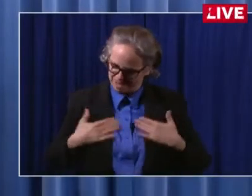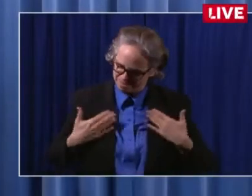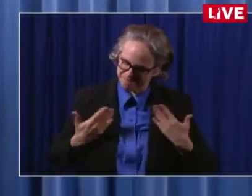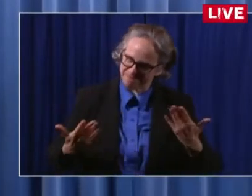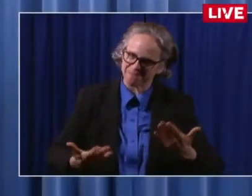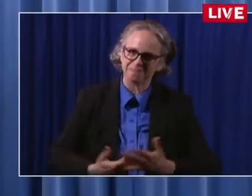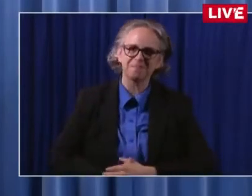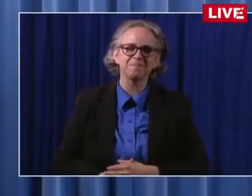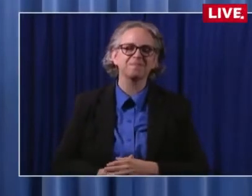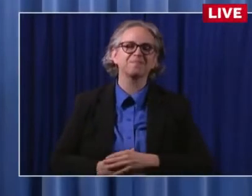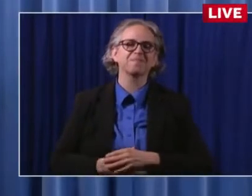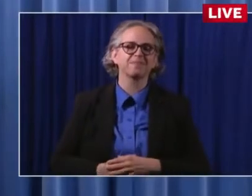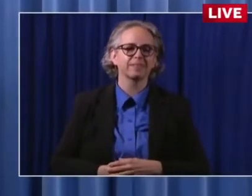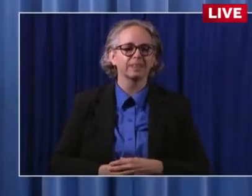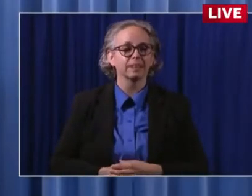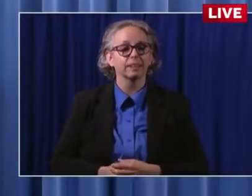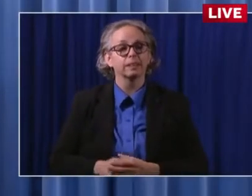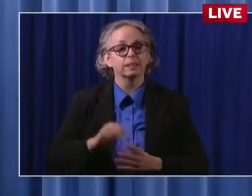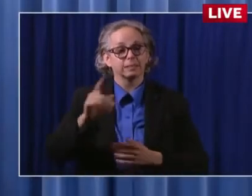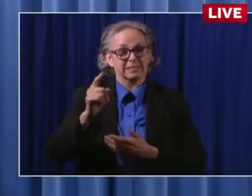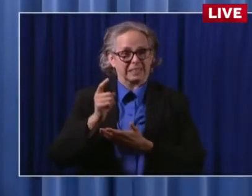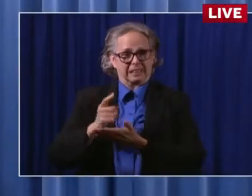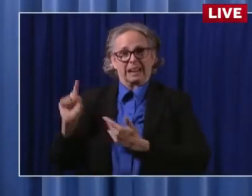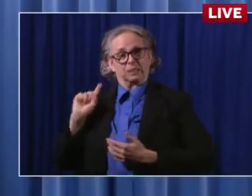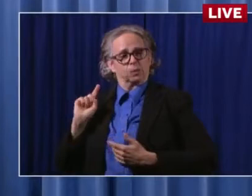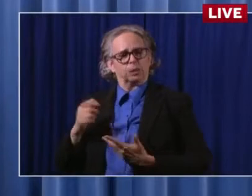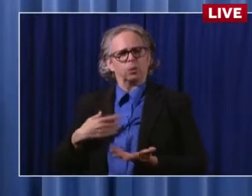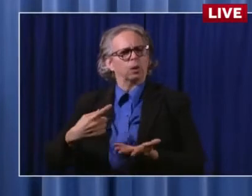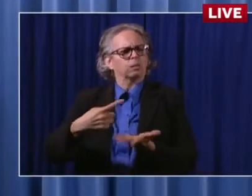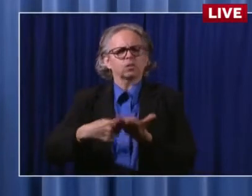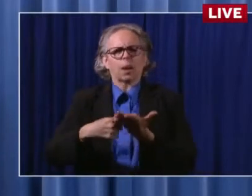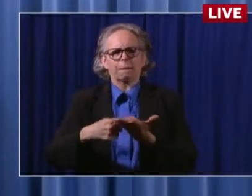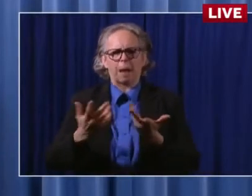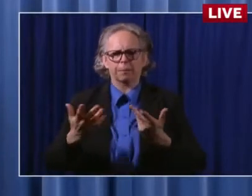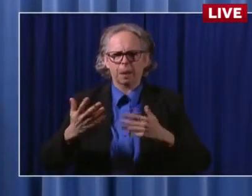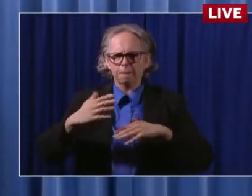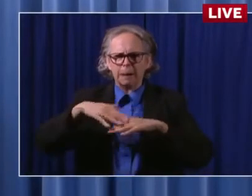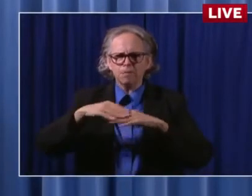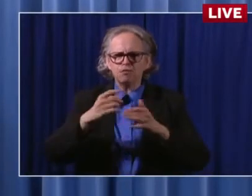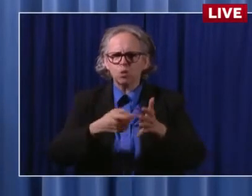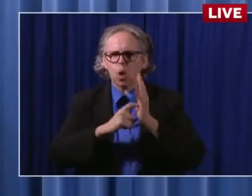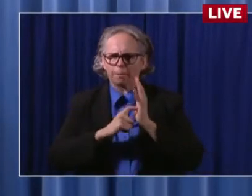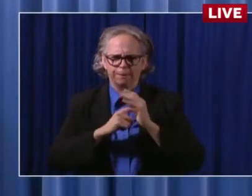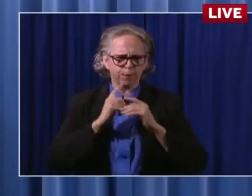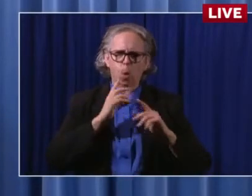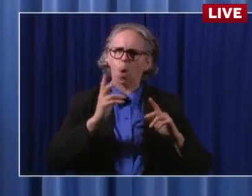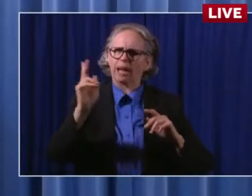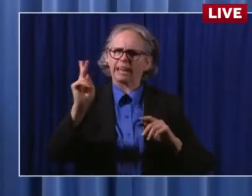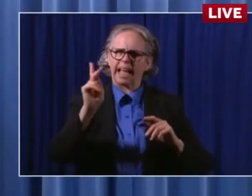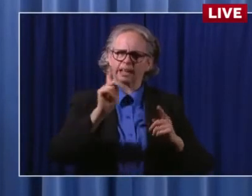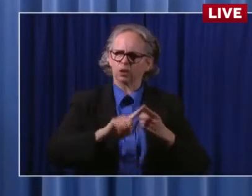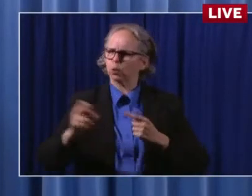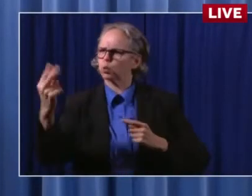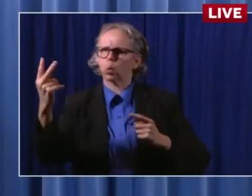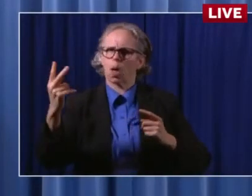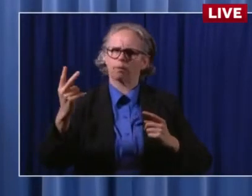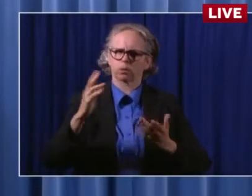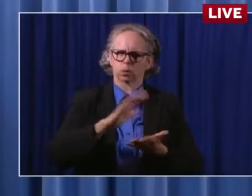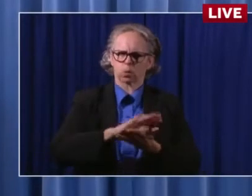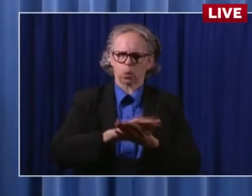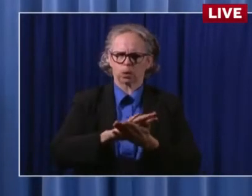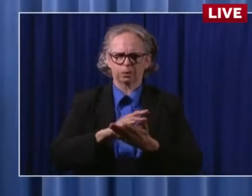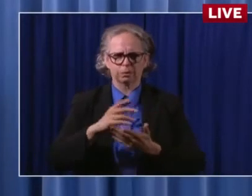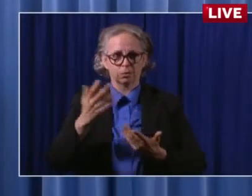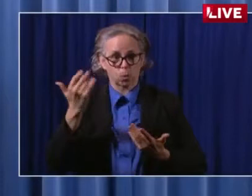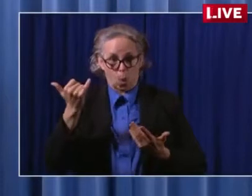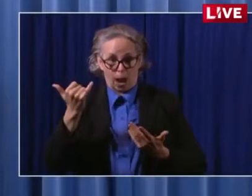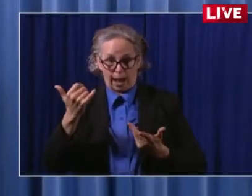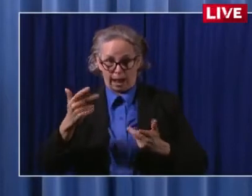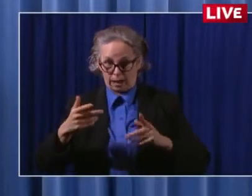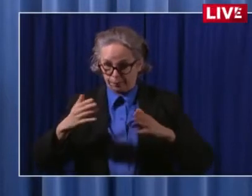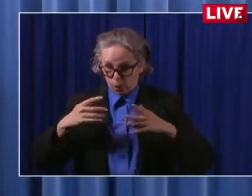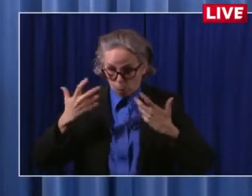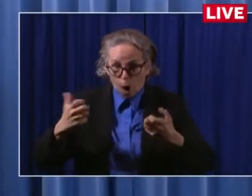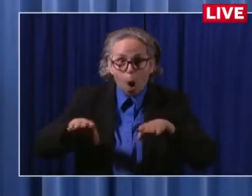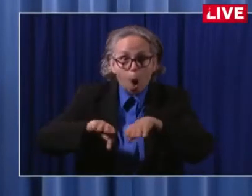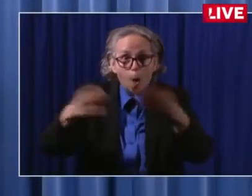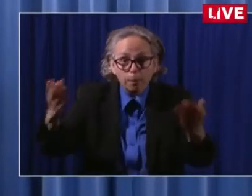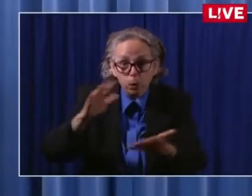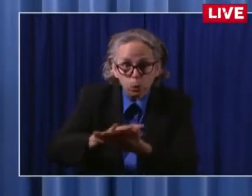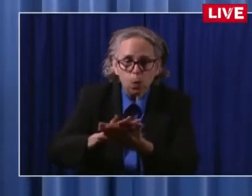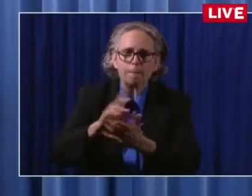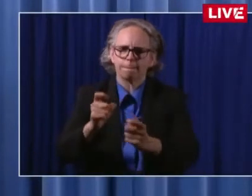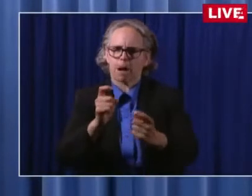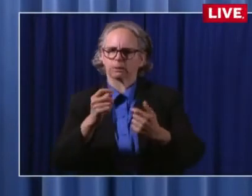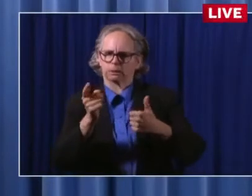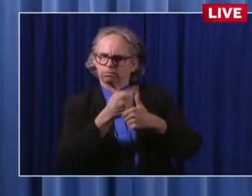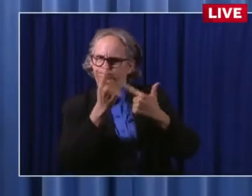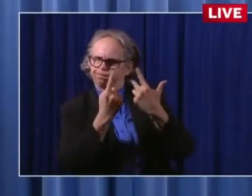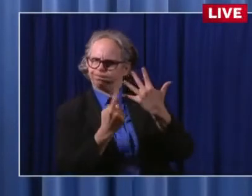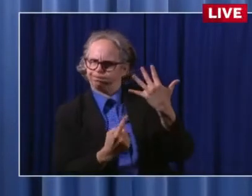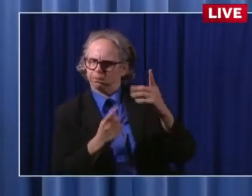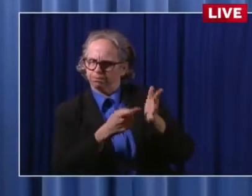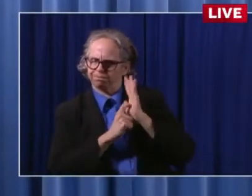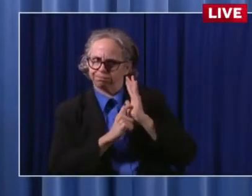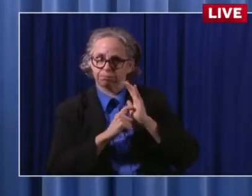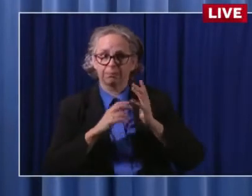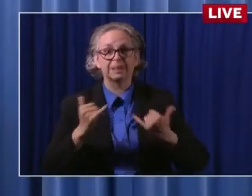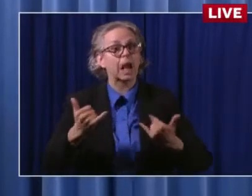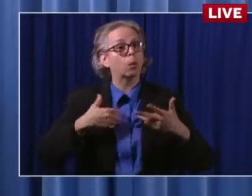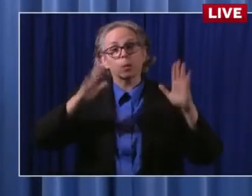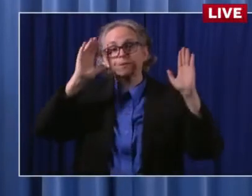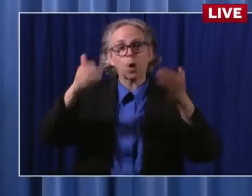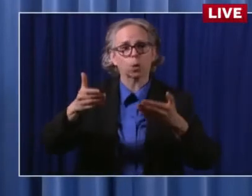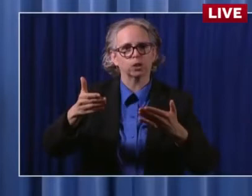LAST WEEK, WE TALKED ABOUT THE MINIMUM REQUIREMENTS AND STEPS THAT K-12 SCHOOLS WILL NEED TO TAKE TO REOPEN.